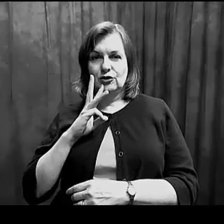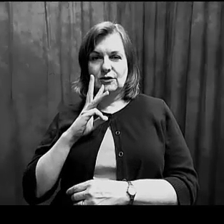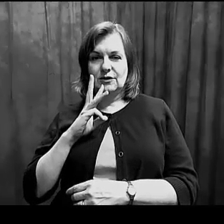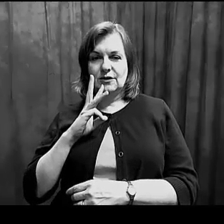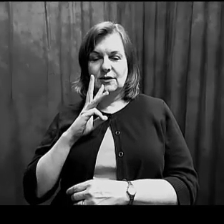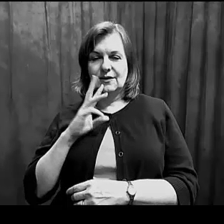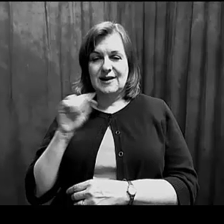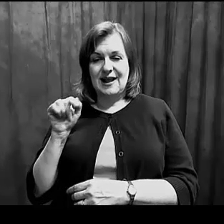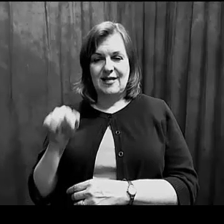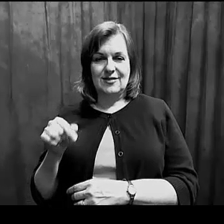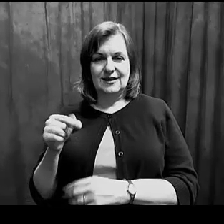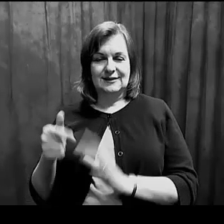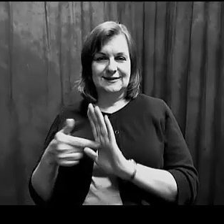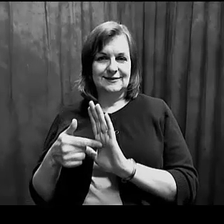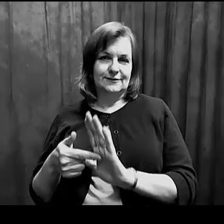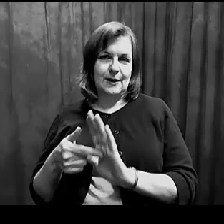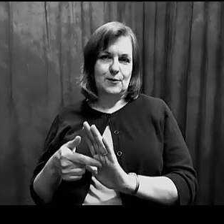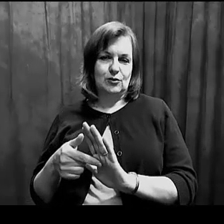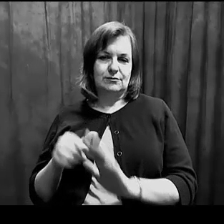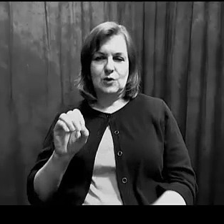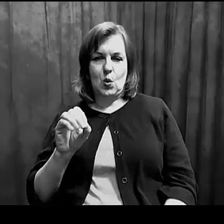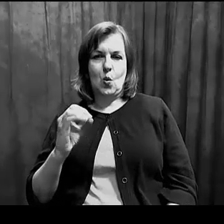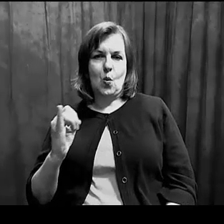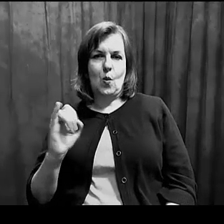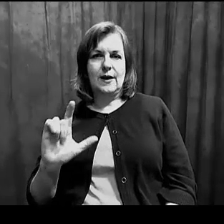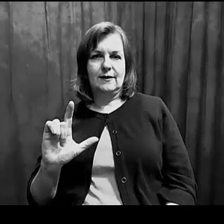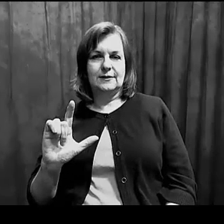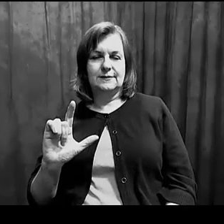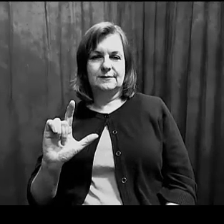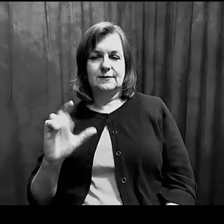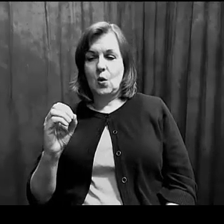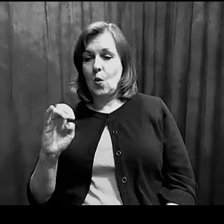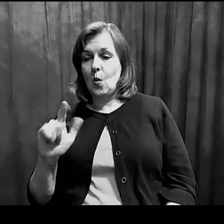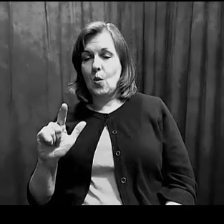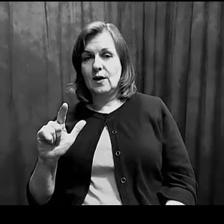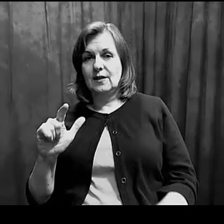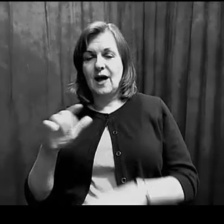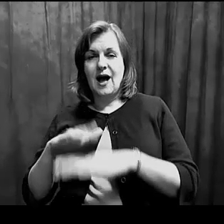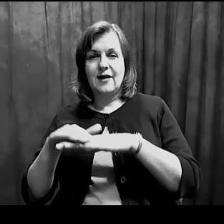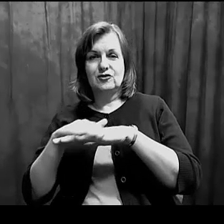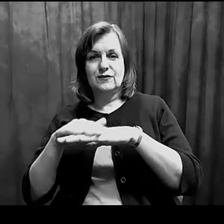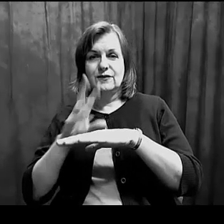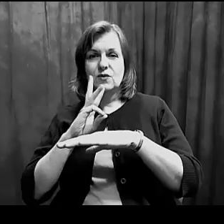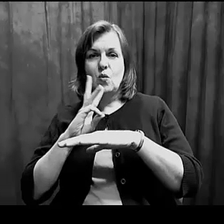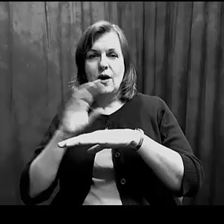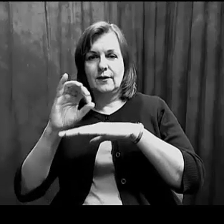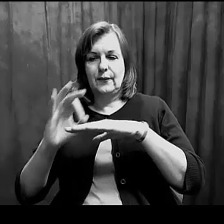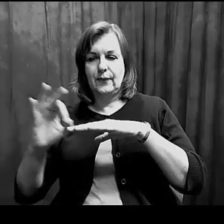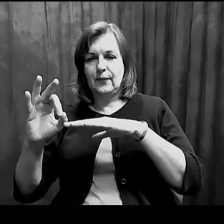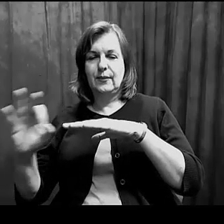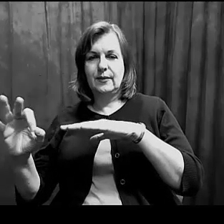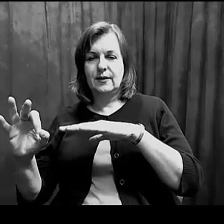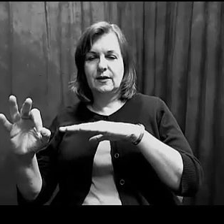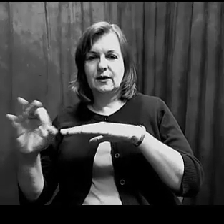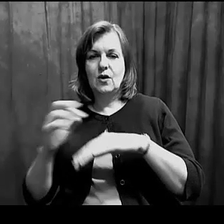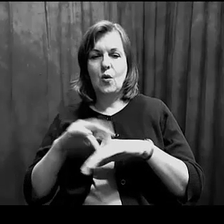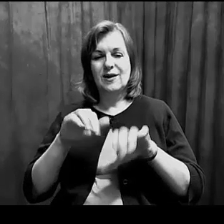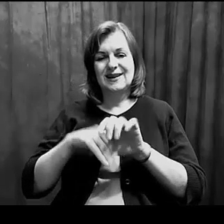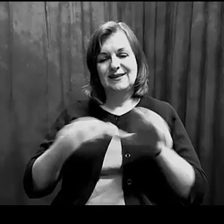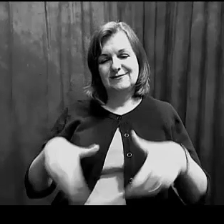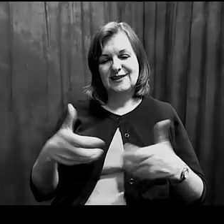things that don't like water and in this case oil - oil floating at the surface